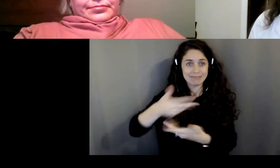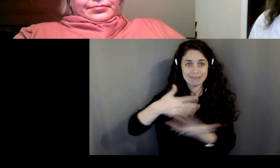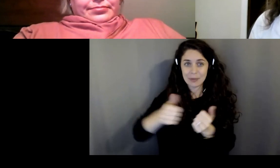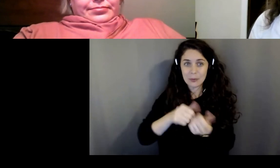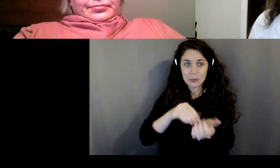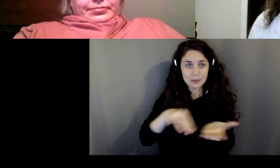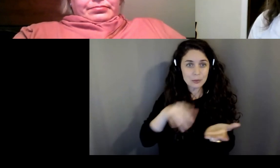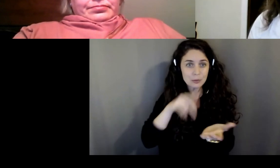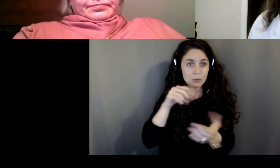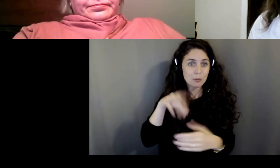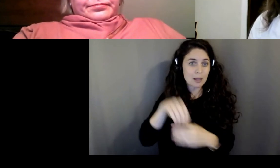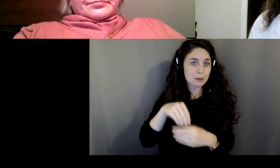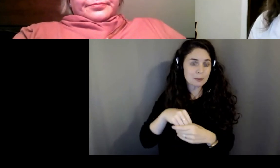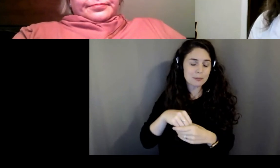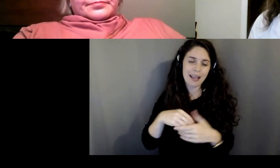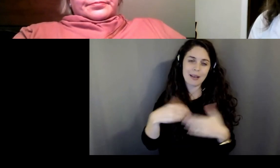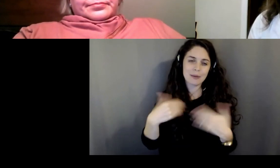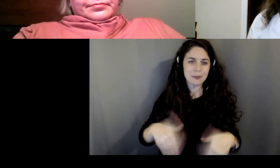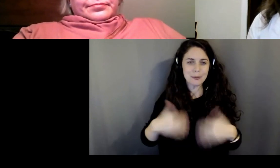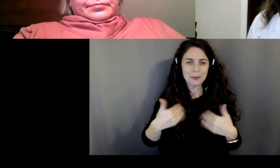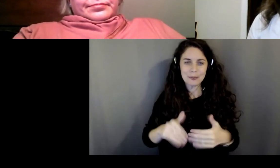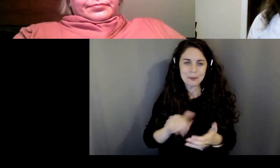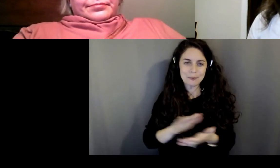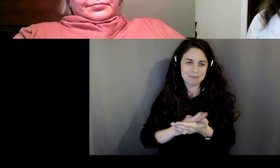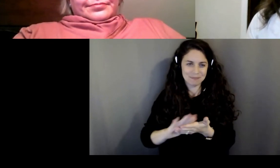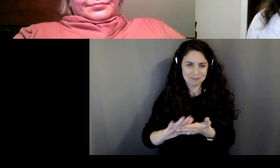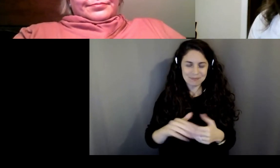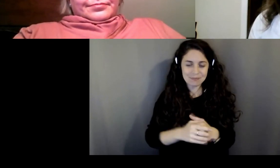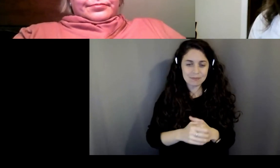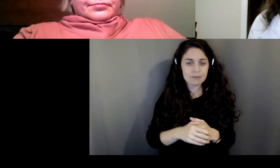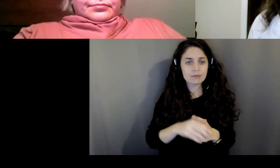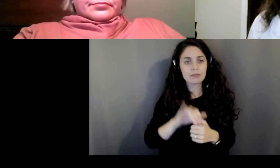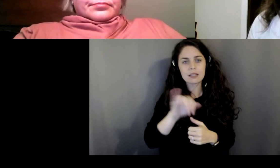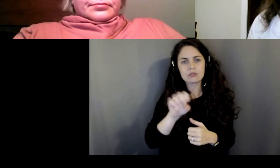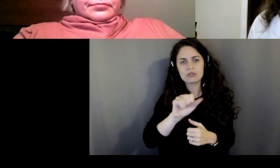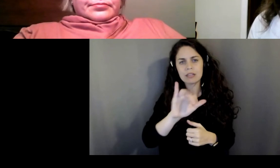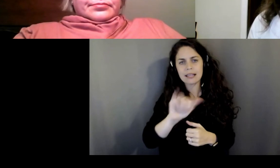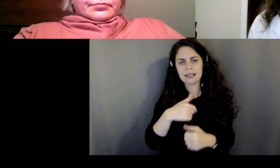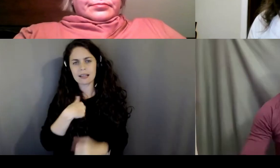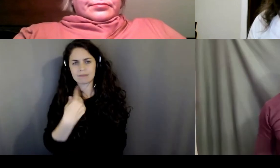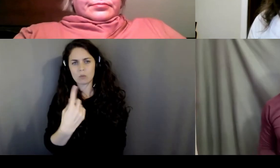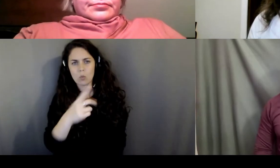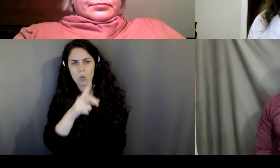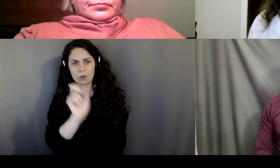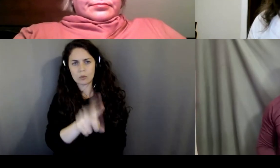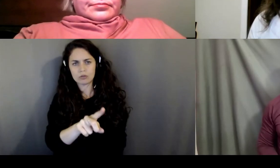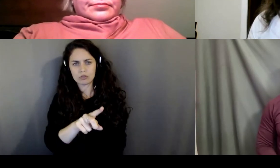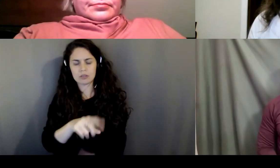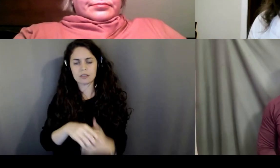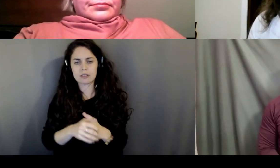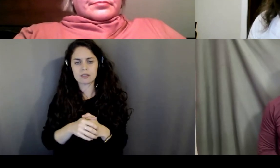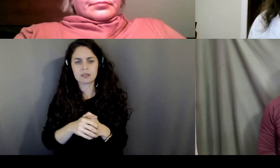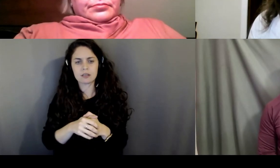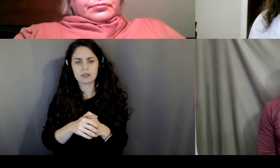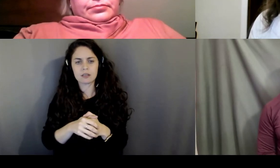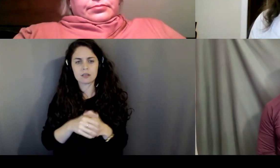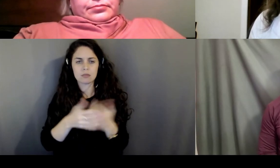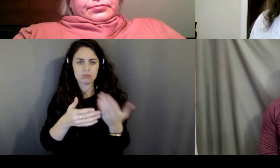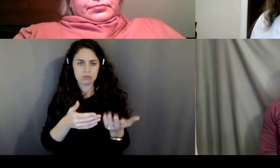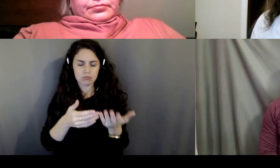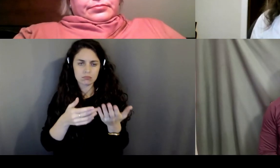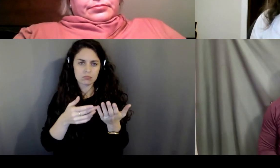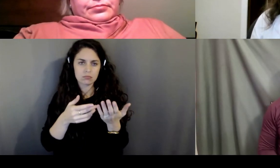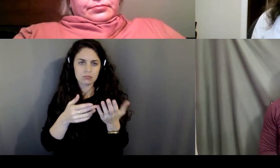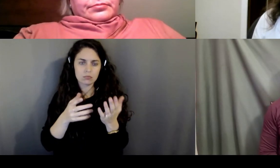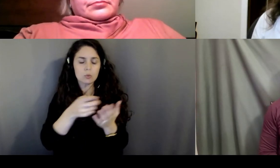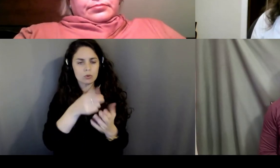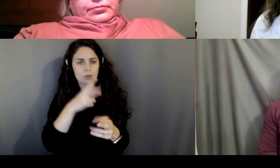is always such a highlight. Jessica, one question I had was - Well actually you mentioned at the end